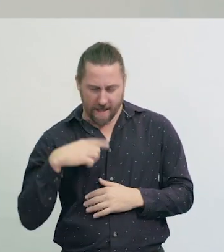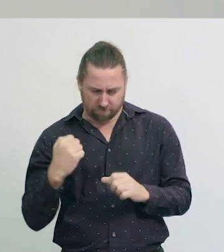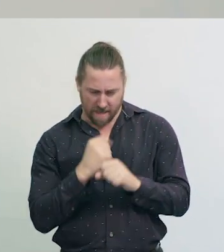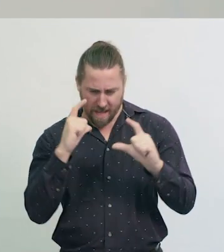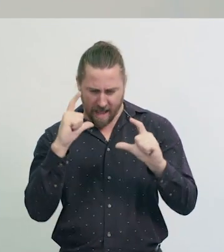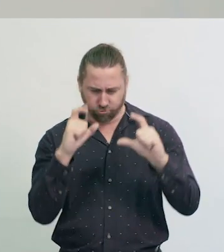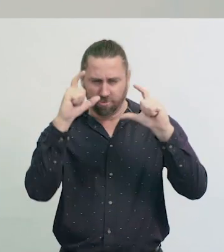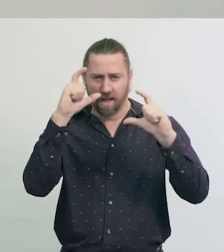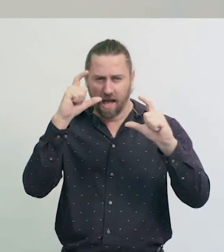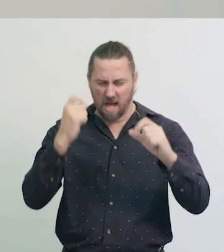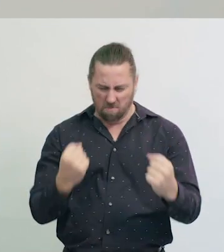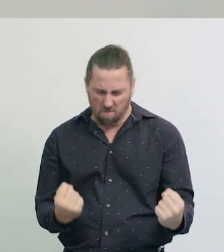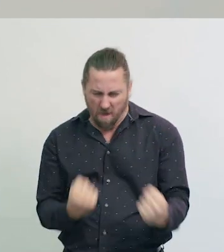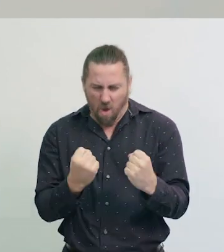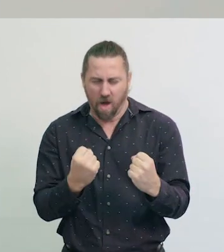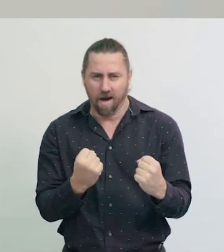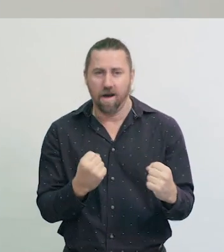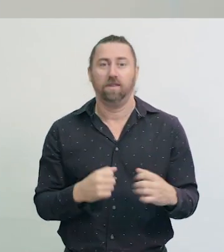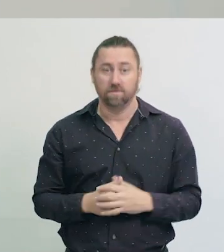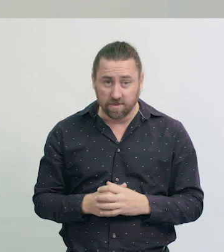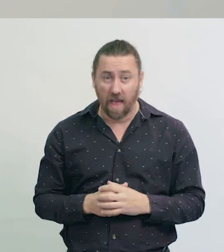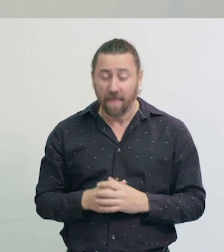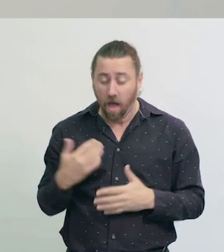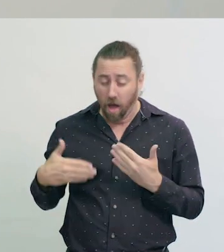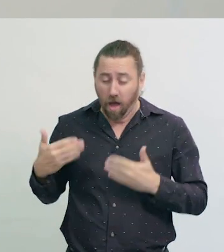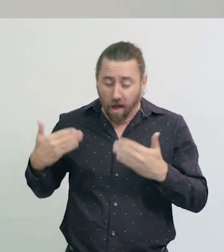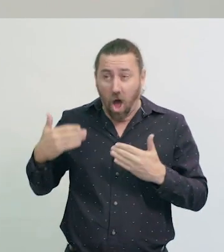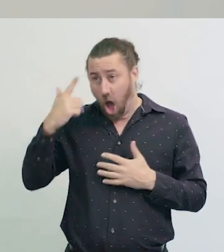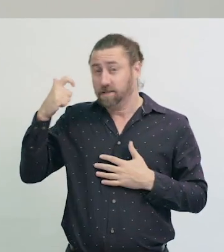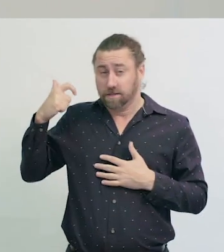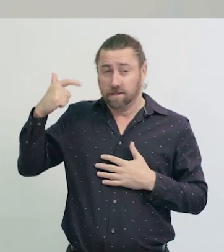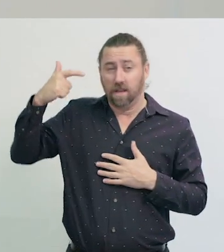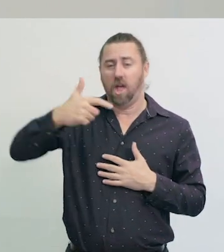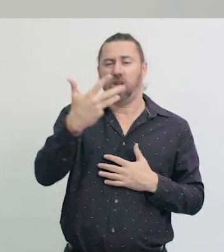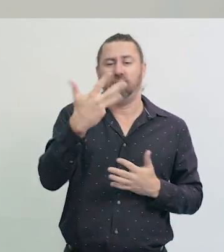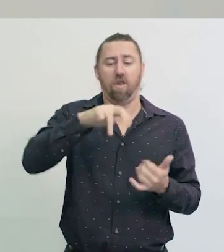This idea was then further developed almost 30 years later, in the 1990s,